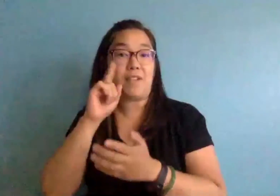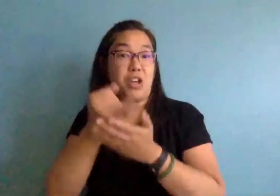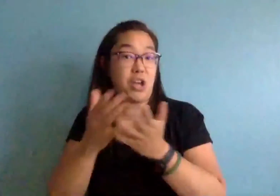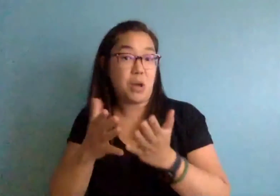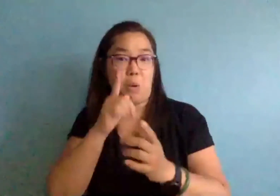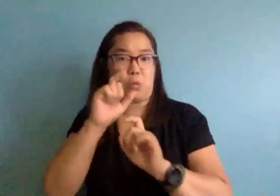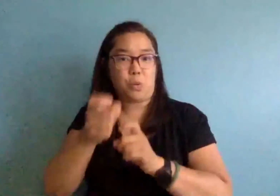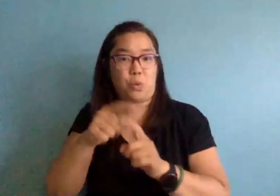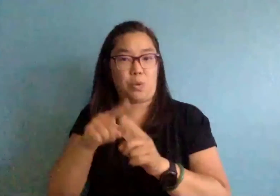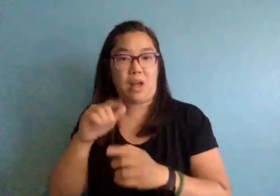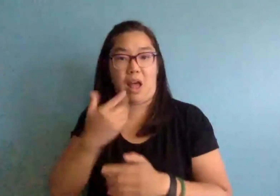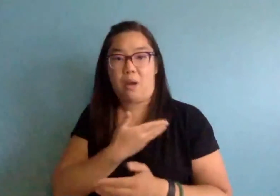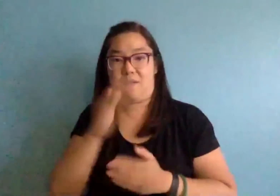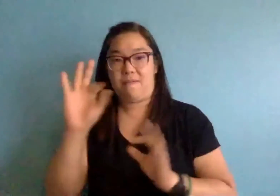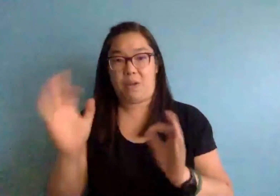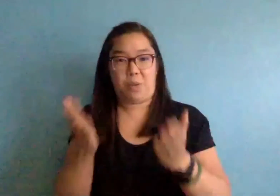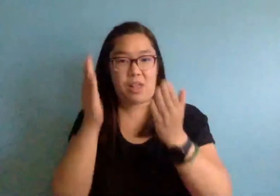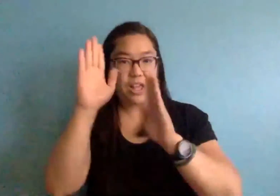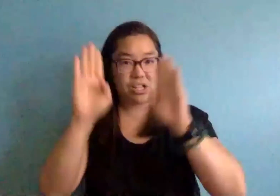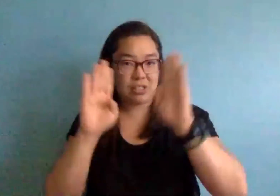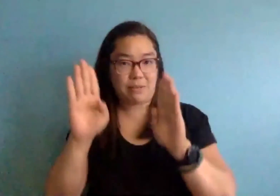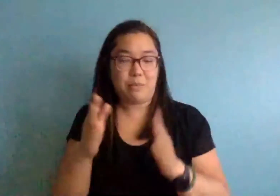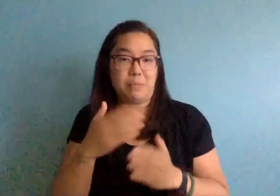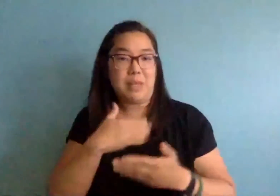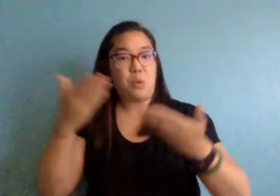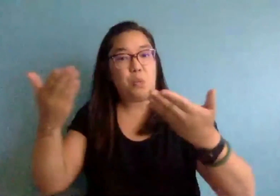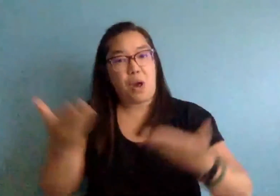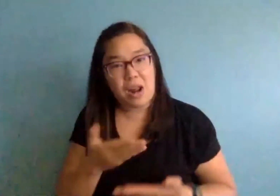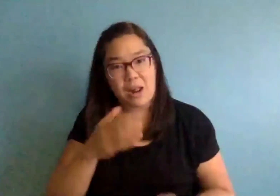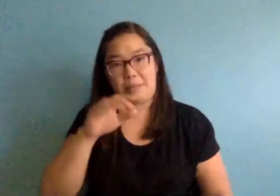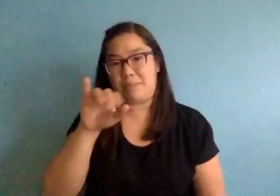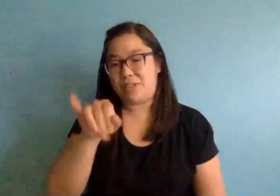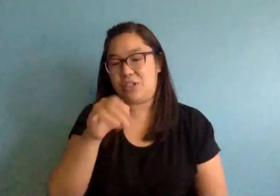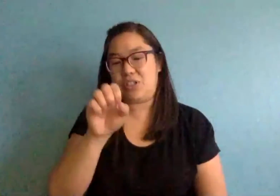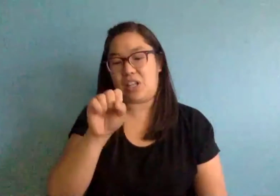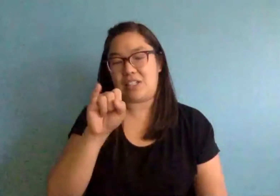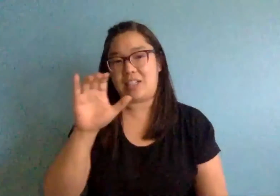artists who have contributed their work for our fundraising auction, 'd like to